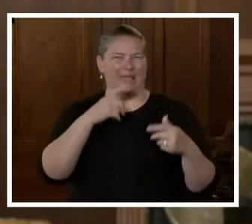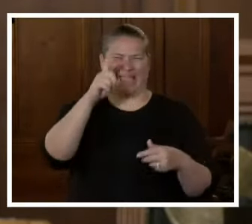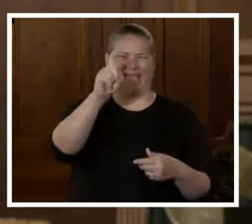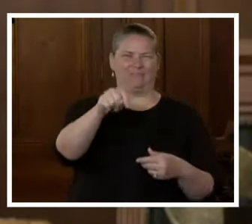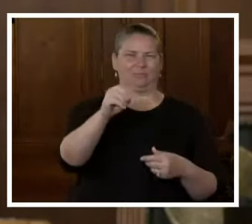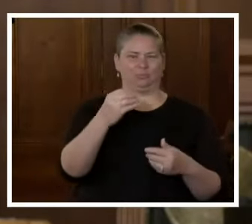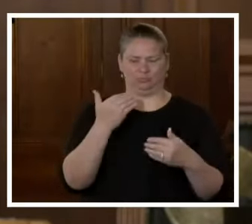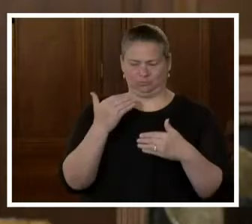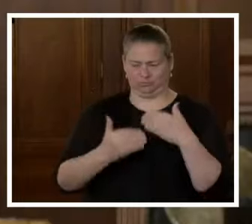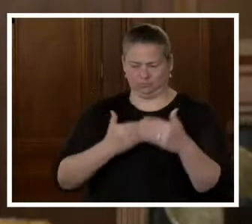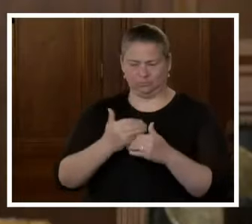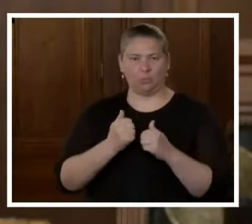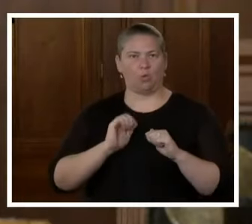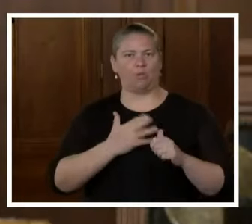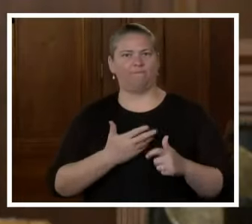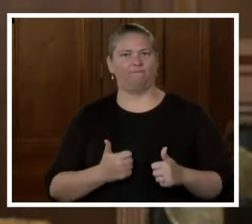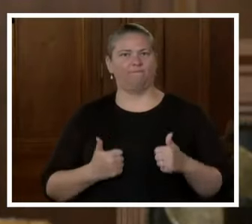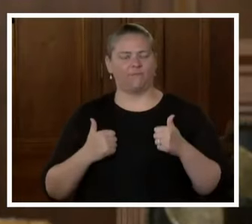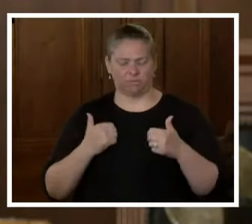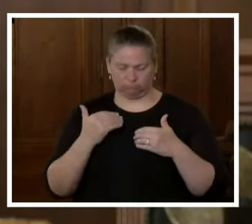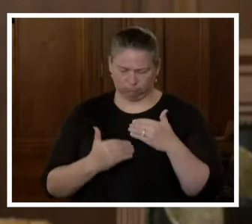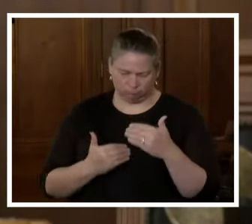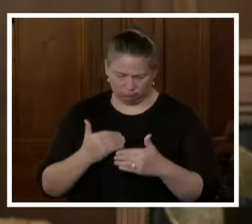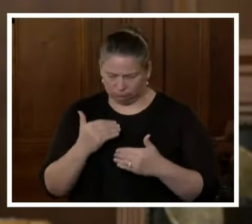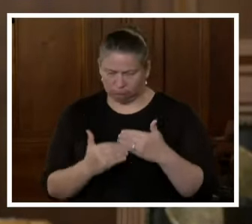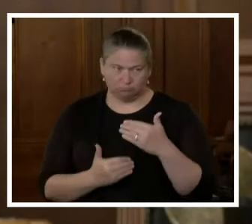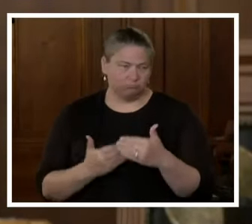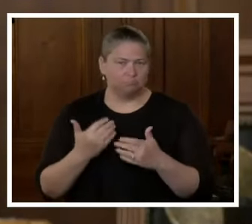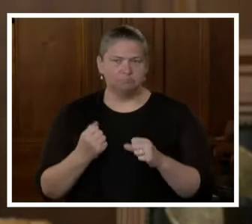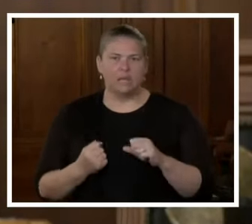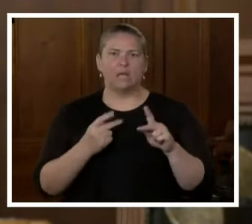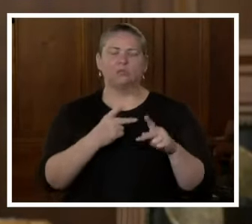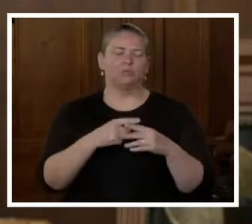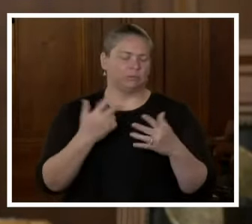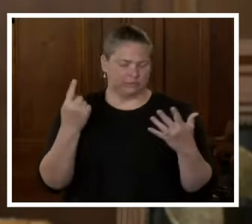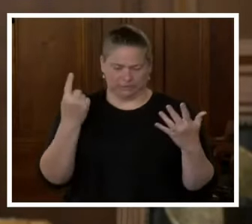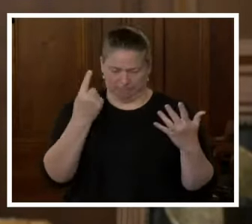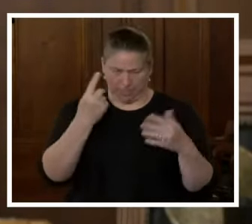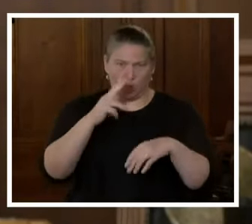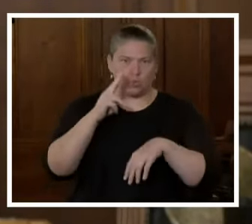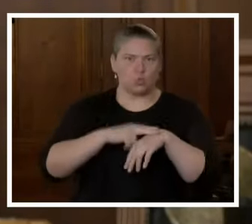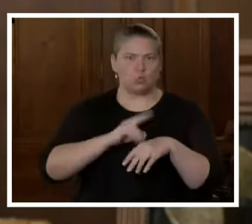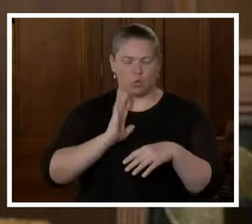ONLY THING WE CAN DO IS TRY TO MINIMIZE OR SLOW THE SPREAD OF THIS DISEASE.